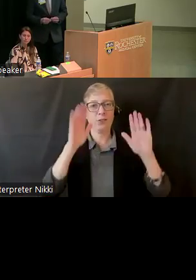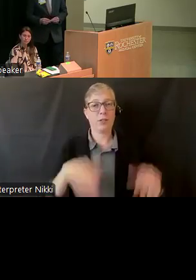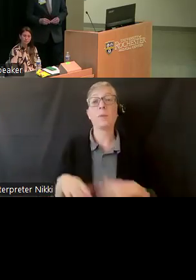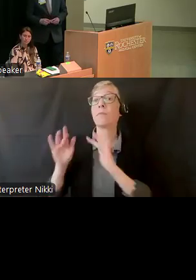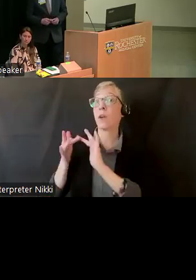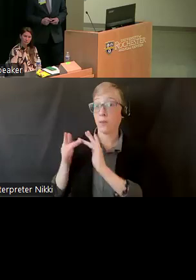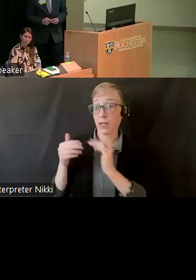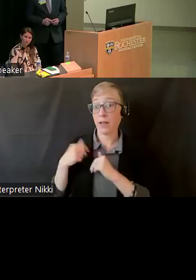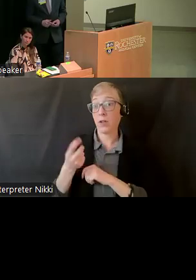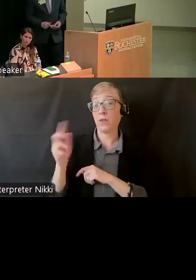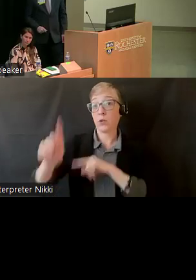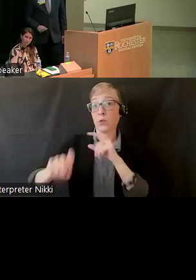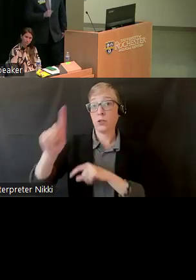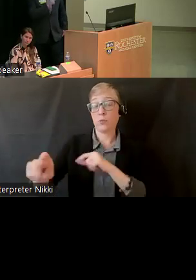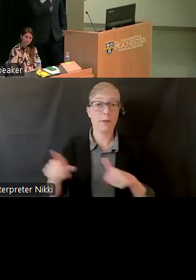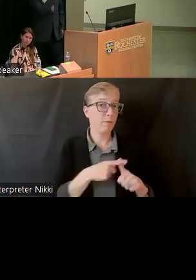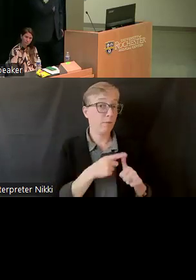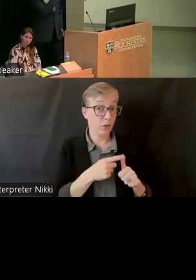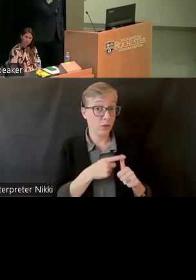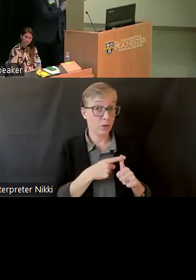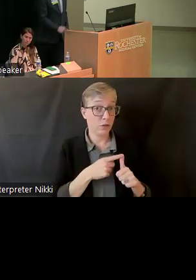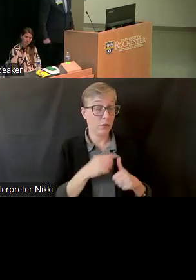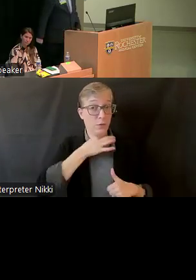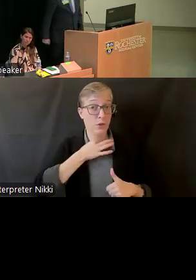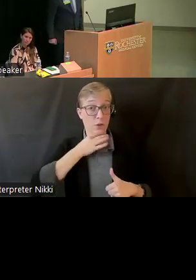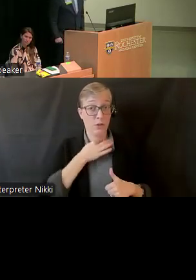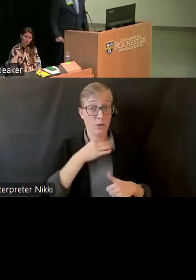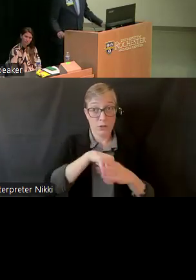but before I pivot there um I'm curious if there's anybody in the room that might have